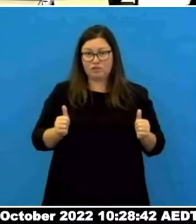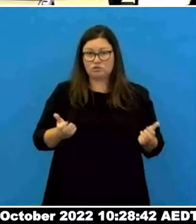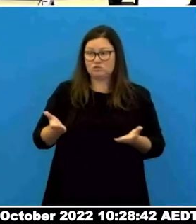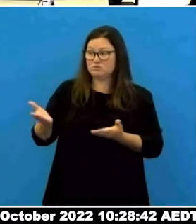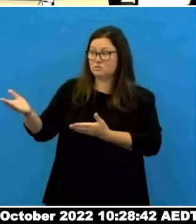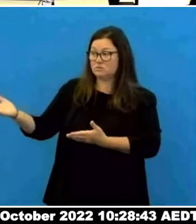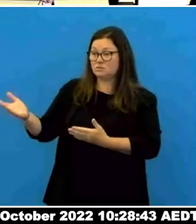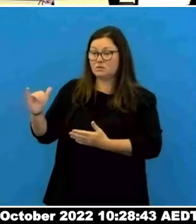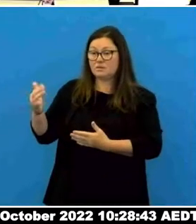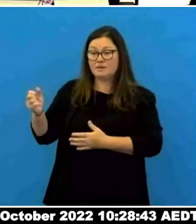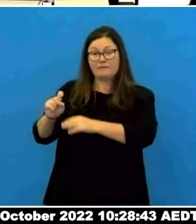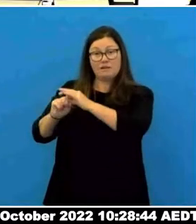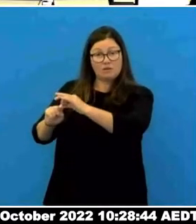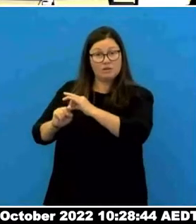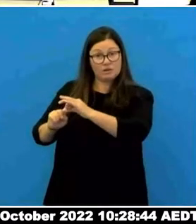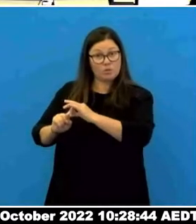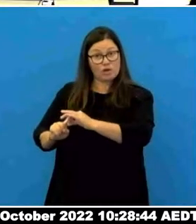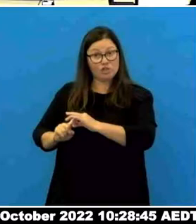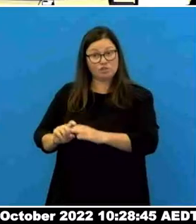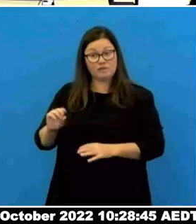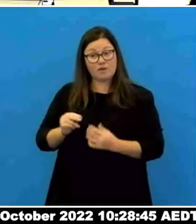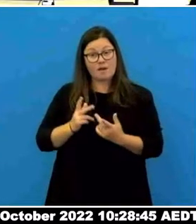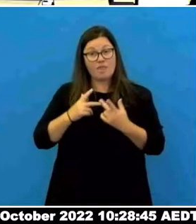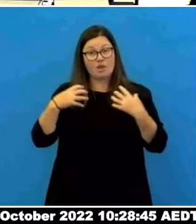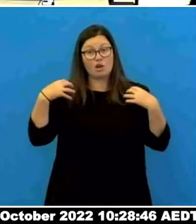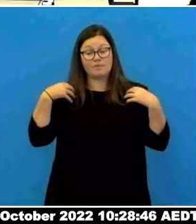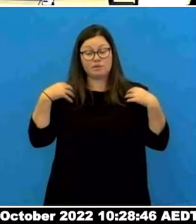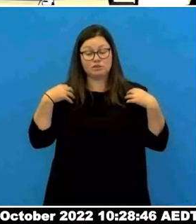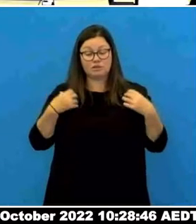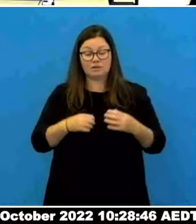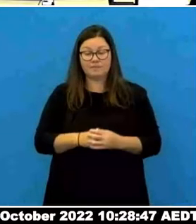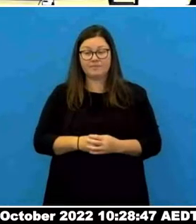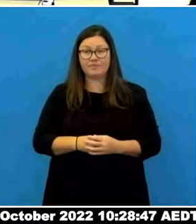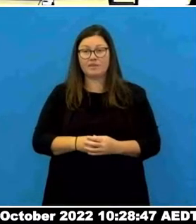I will ask my colleagues whether they have any questions for you. First, Commissioner McEwin.